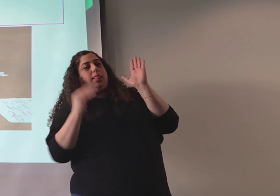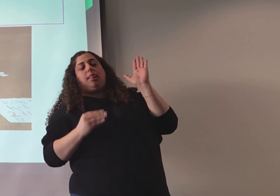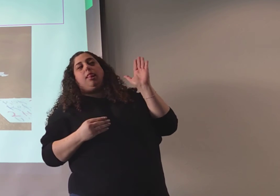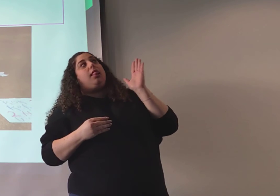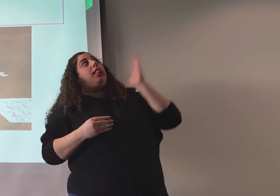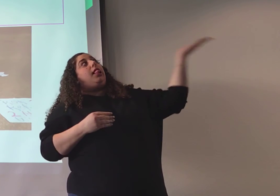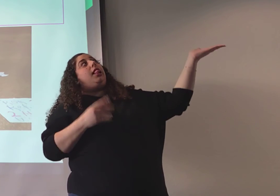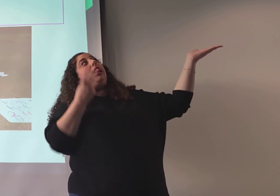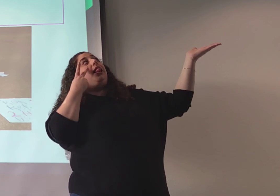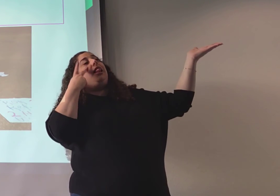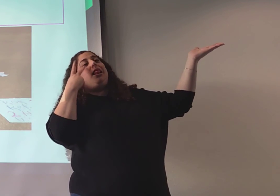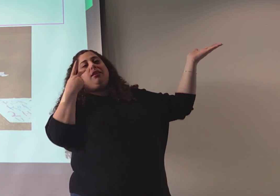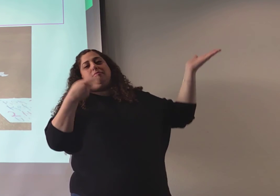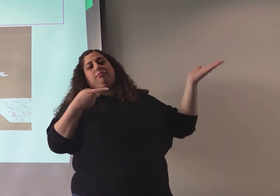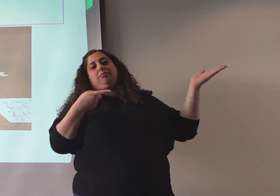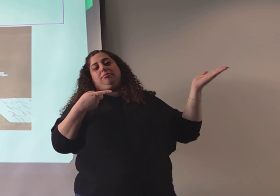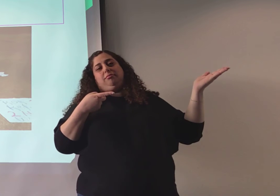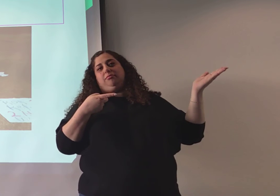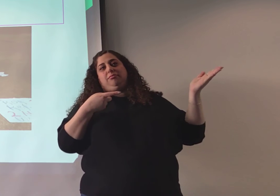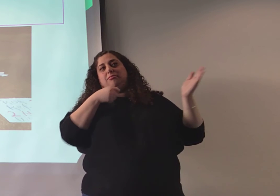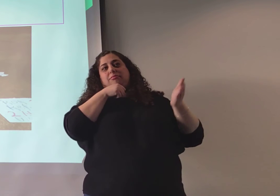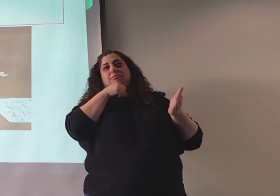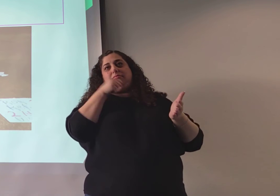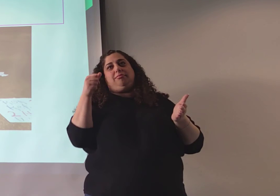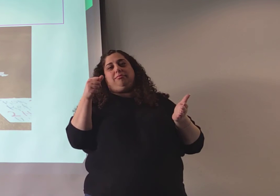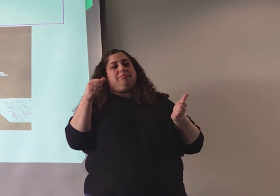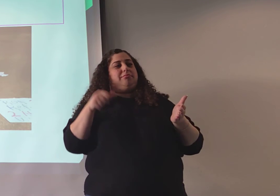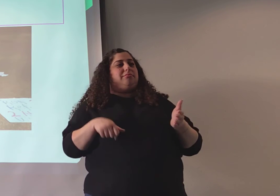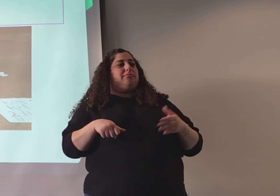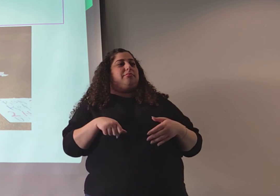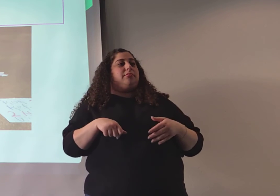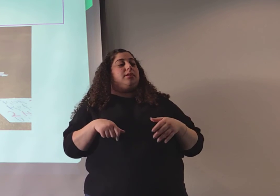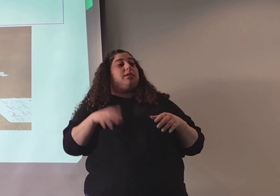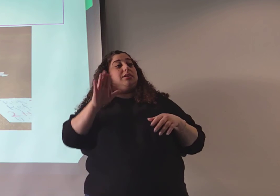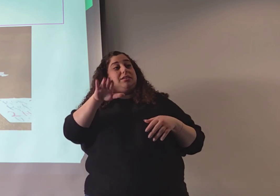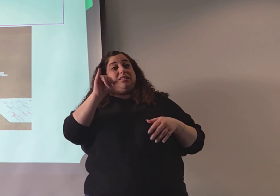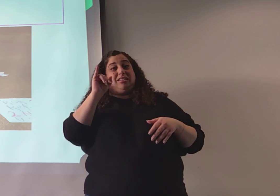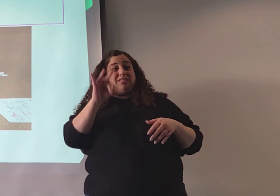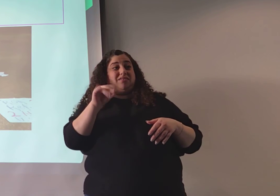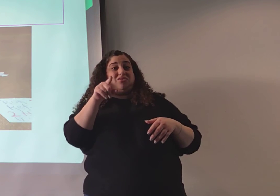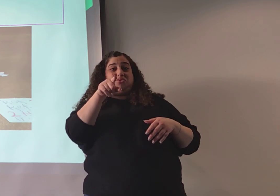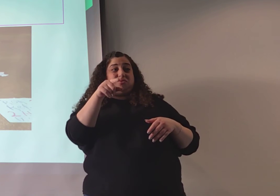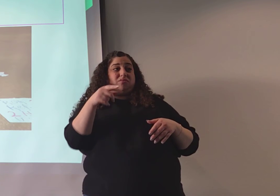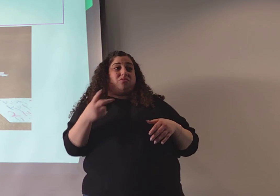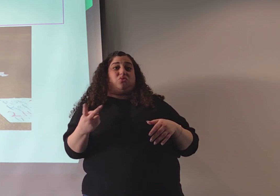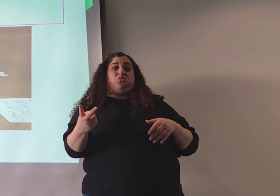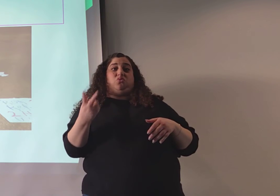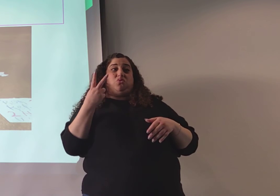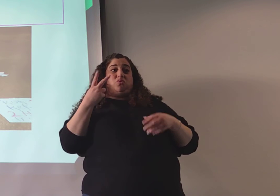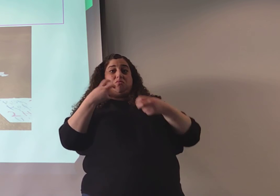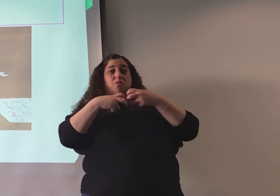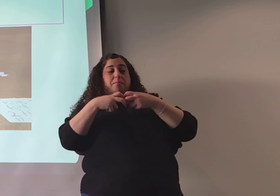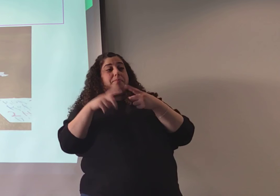If it’s just nonpayment of rent, and an illegal dog, the illegal dog is somehow related